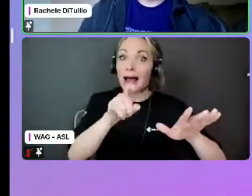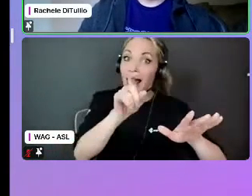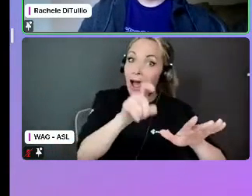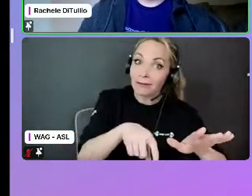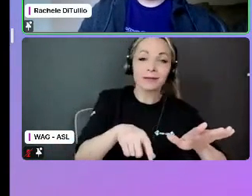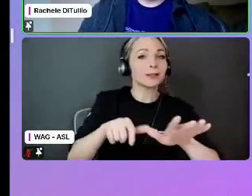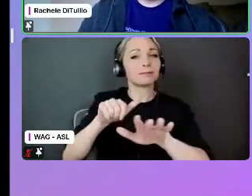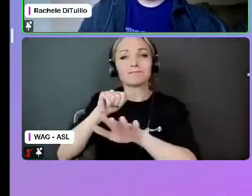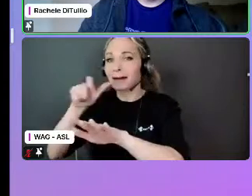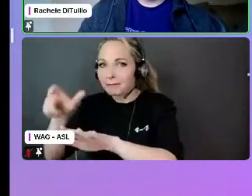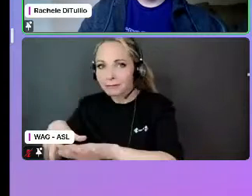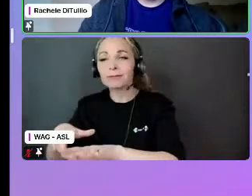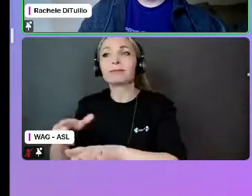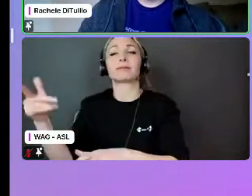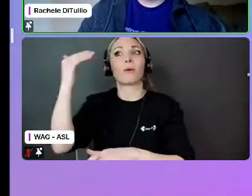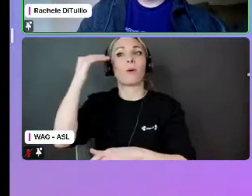not information if they don't